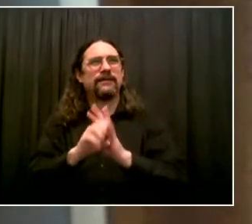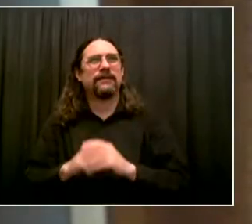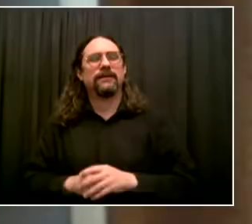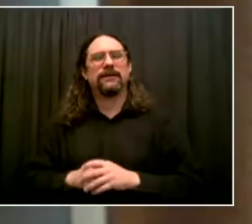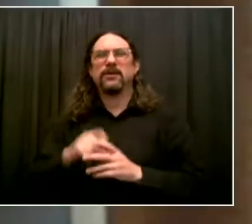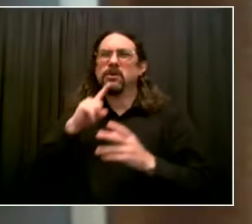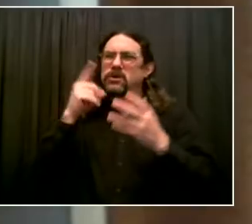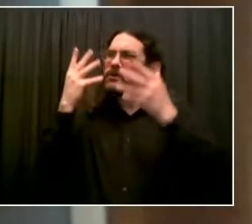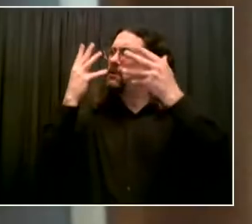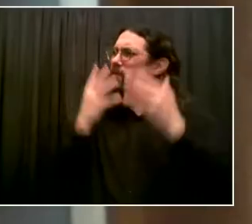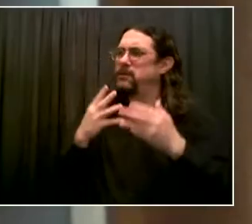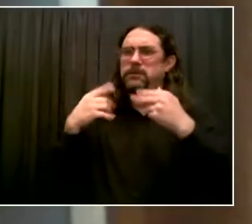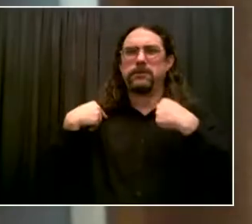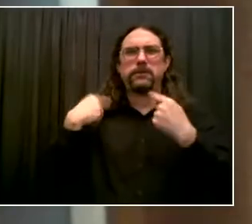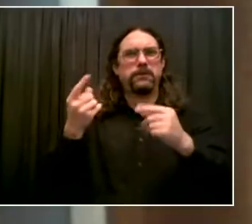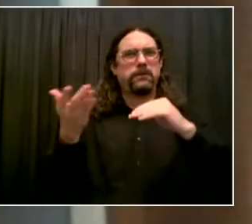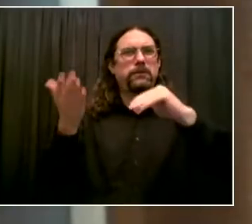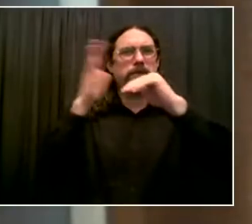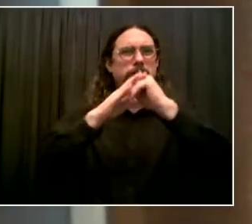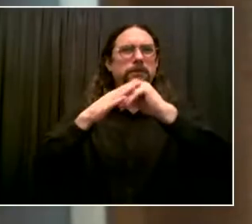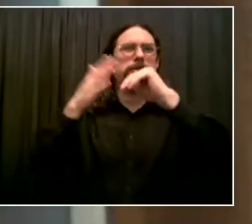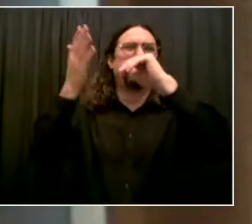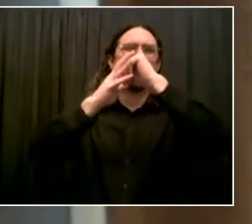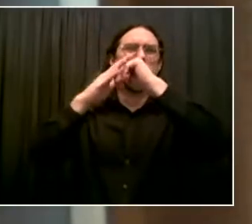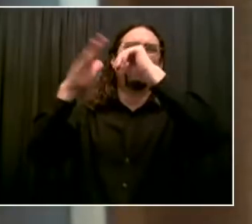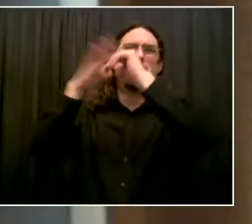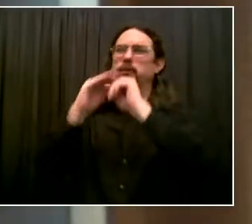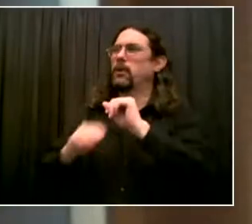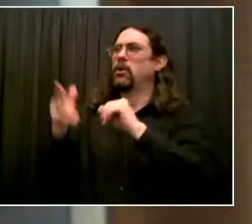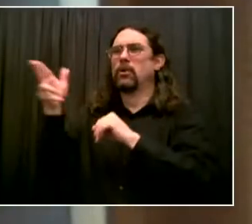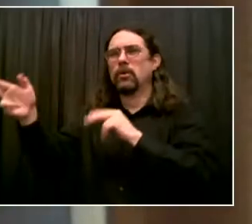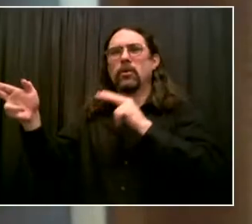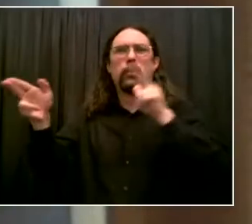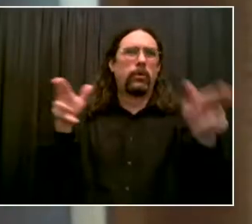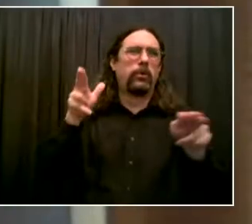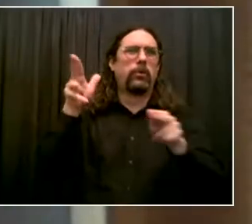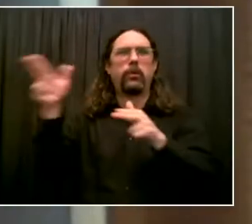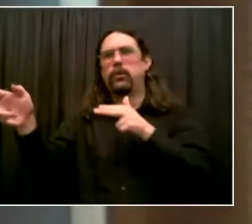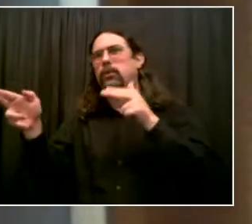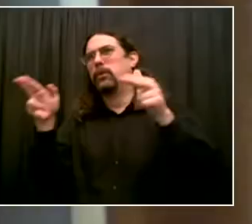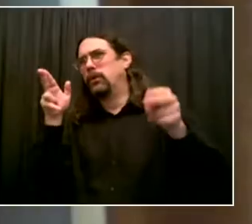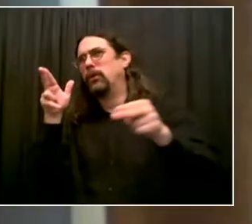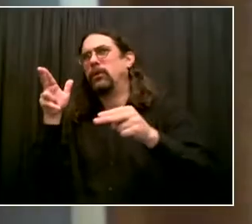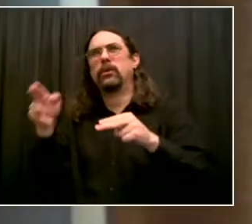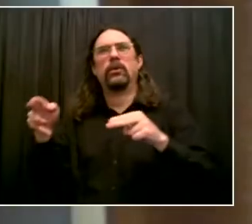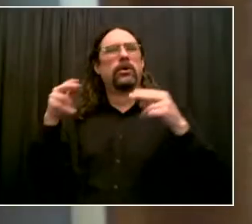BEEN SPARED FROM THE SNURJ GUN VIOLENCE. WE'VE SEEN AN INCREASE IN